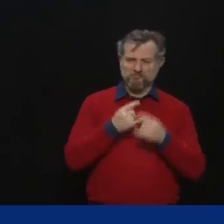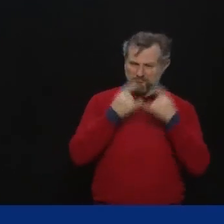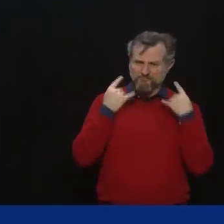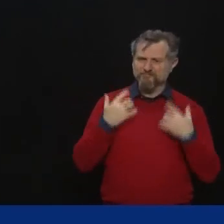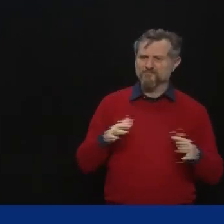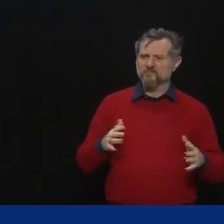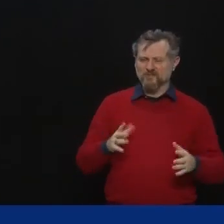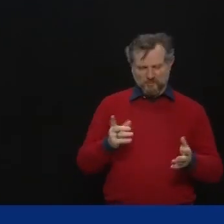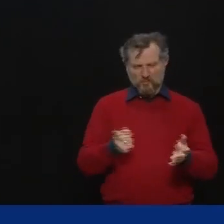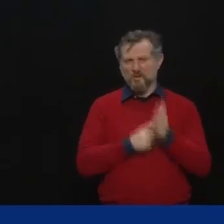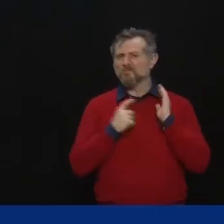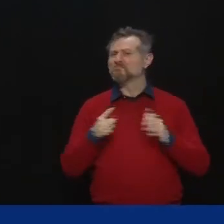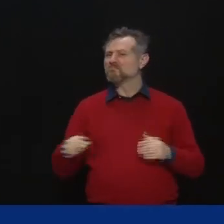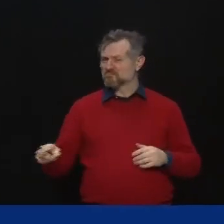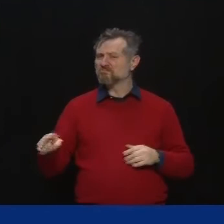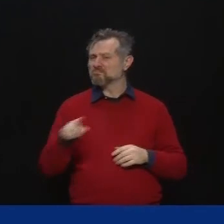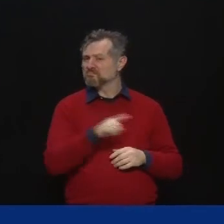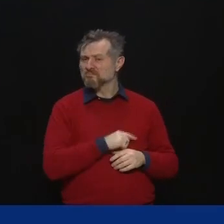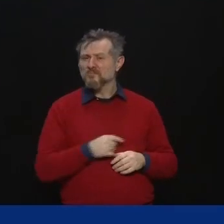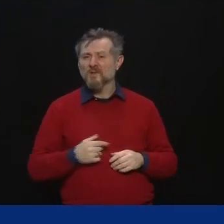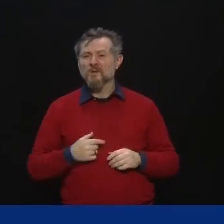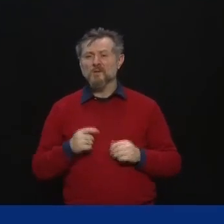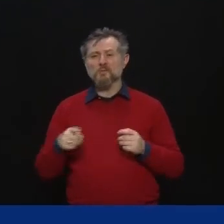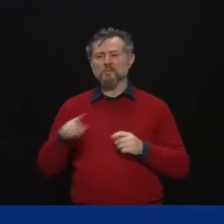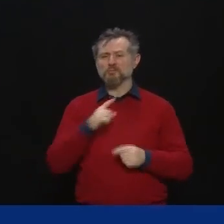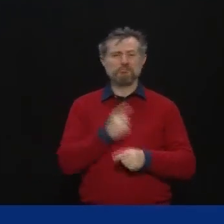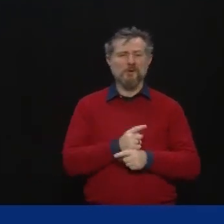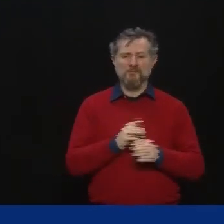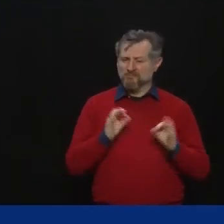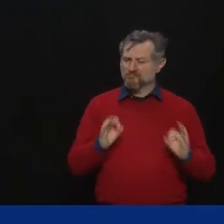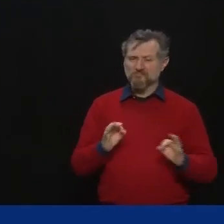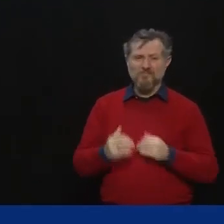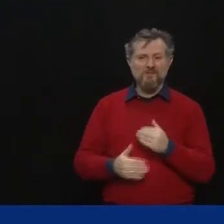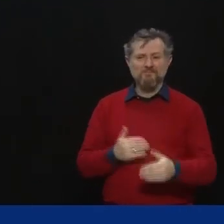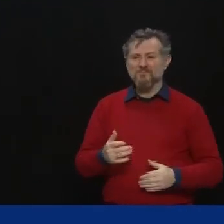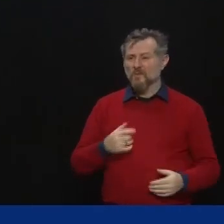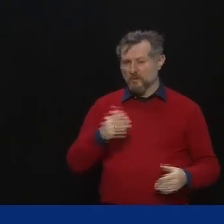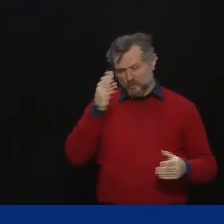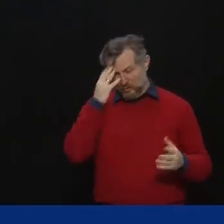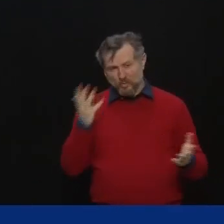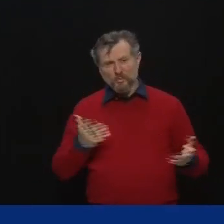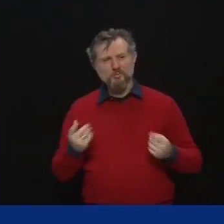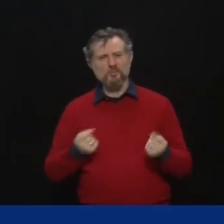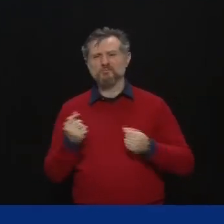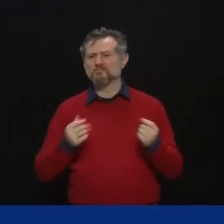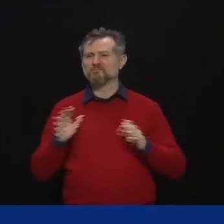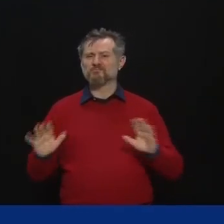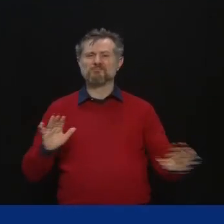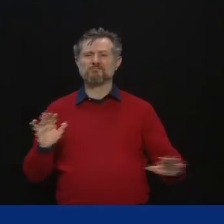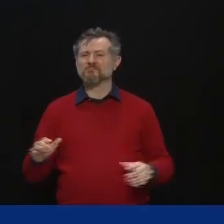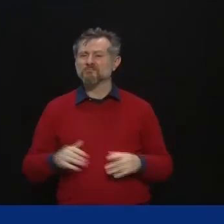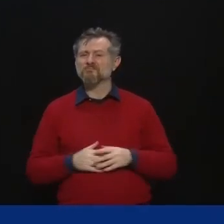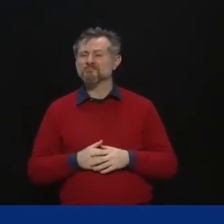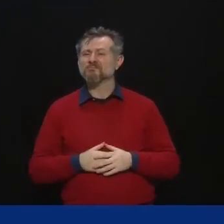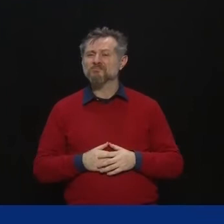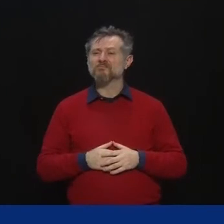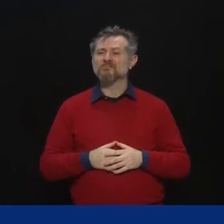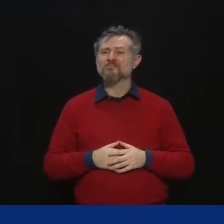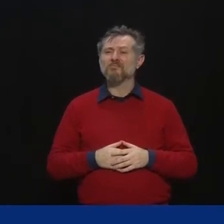I VISITED MANY OF THEM. THEY DO HAVE A FULLY MASKED AND VACCINATED REQUIREMENTS TO WORK THERE.